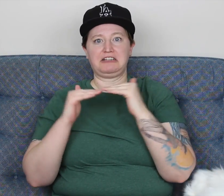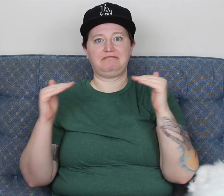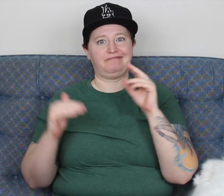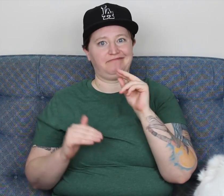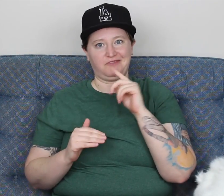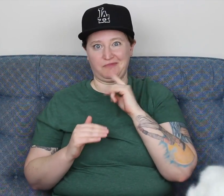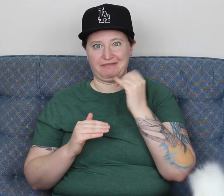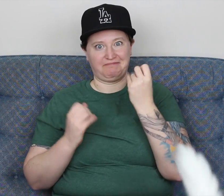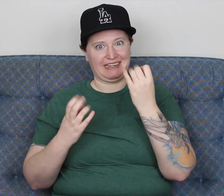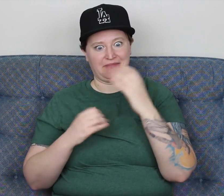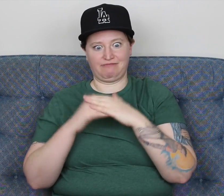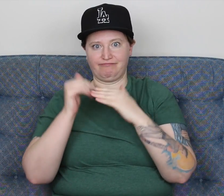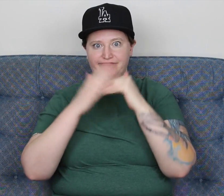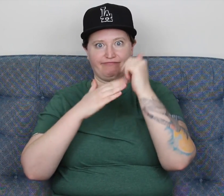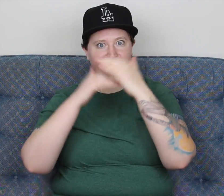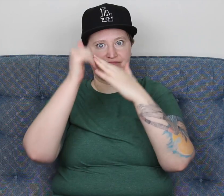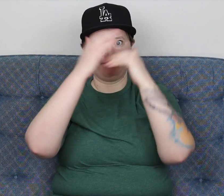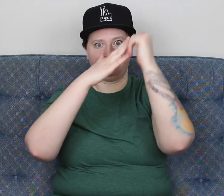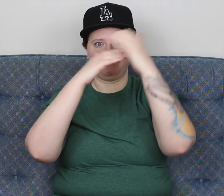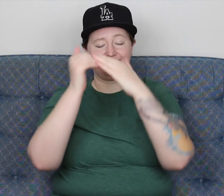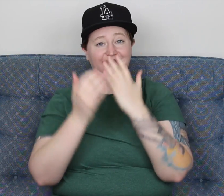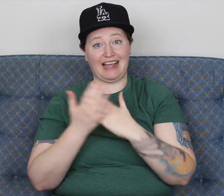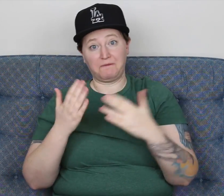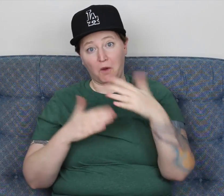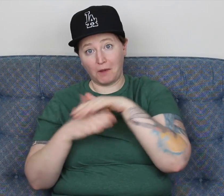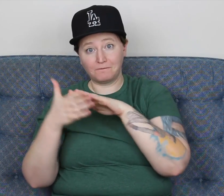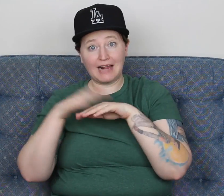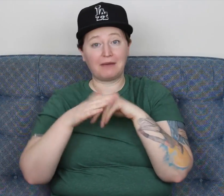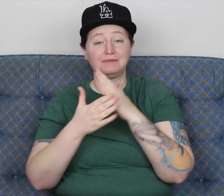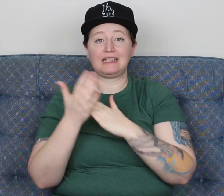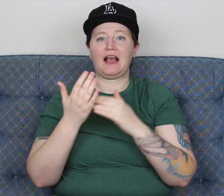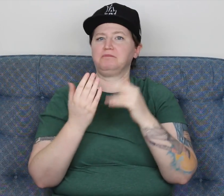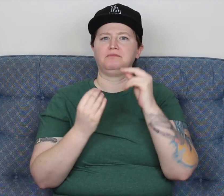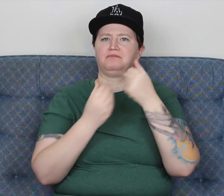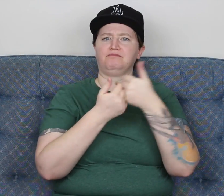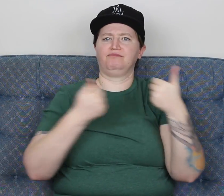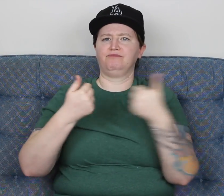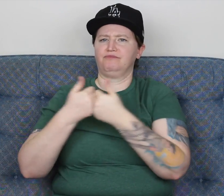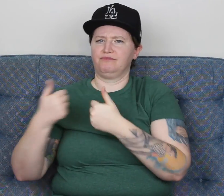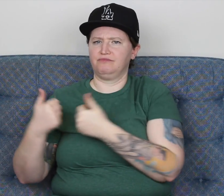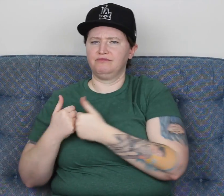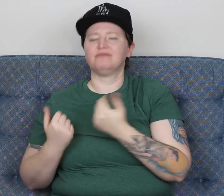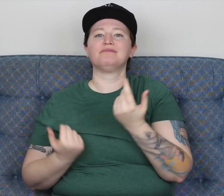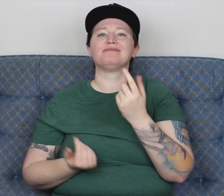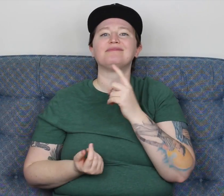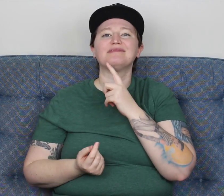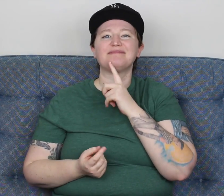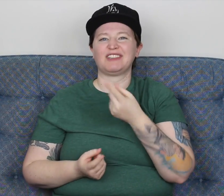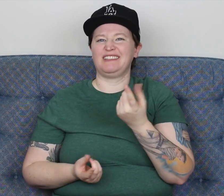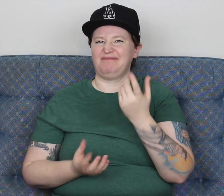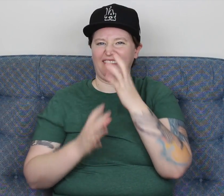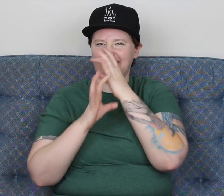There's not just one layer in someone's identity. There's multiple layers. Sometimes they overlap and sometimes there's distinctive separation.